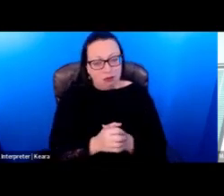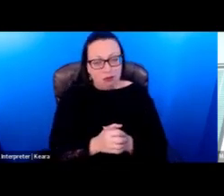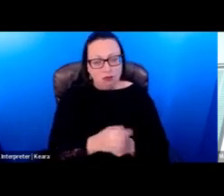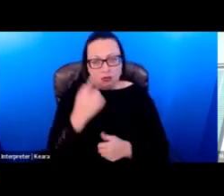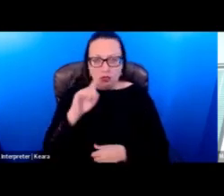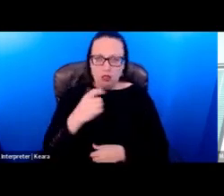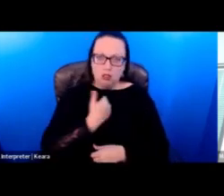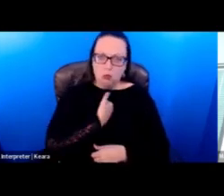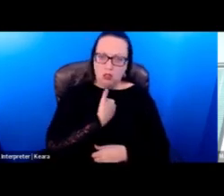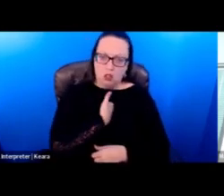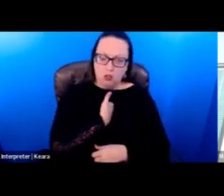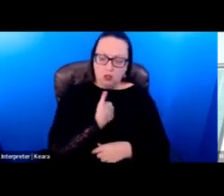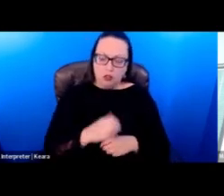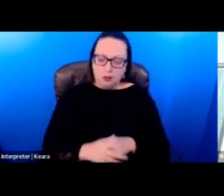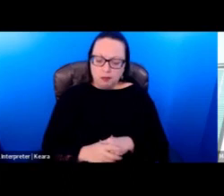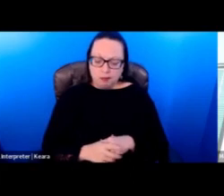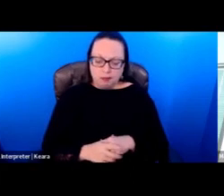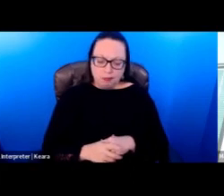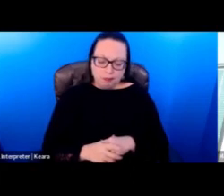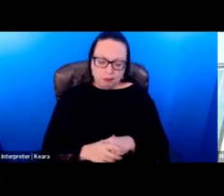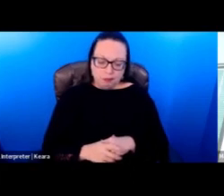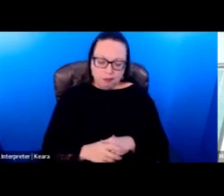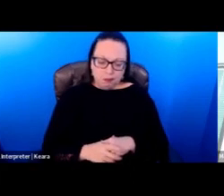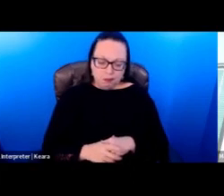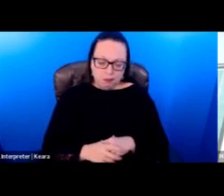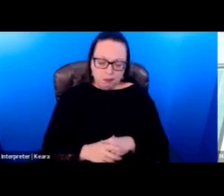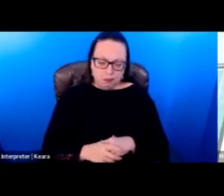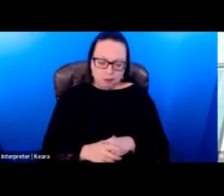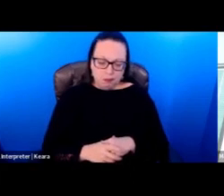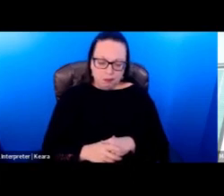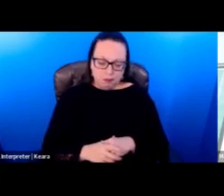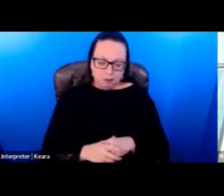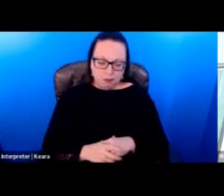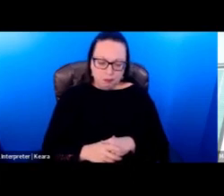again, you know, I find that the